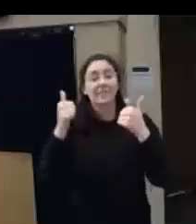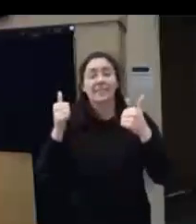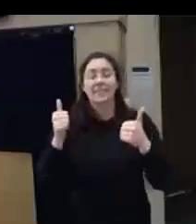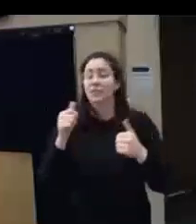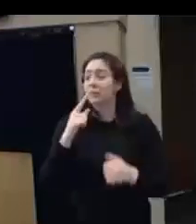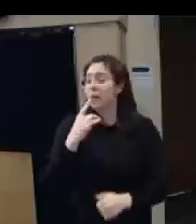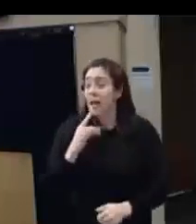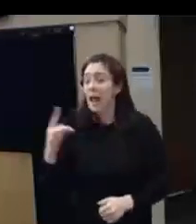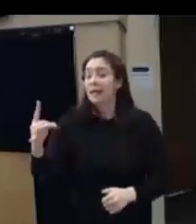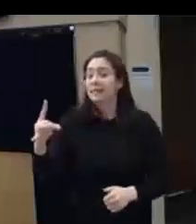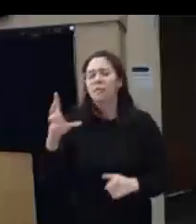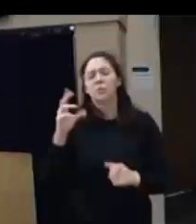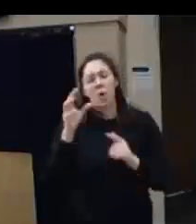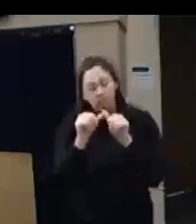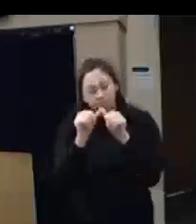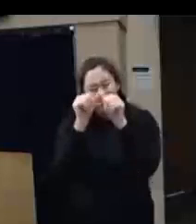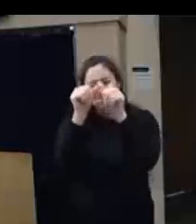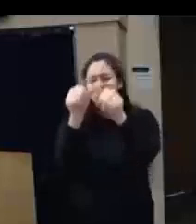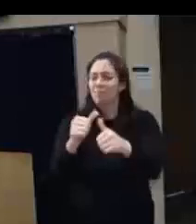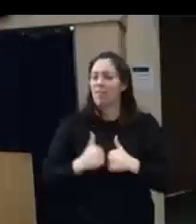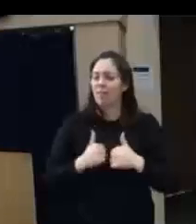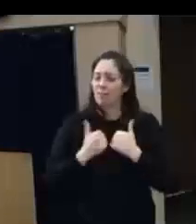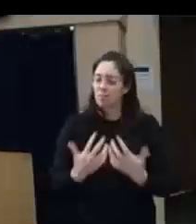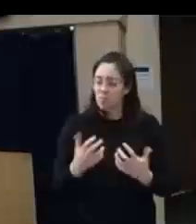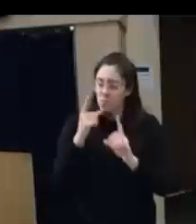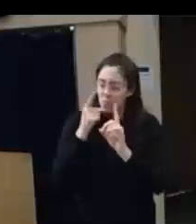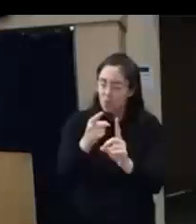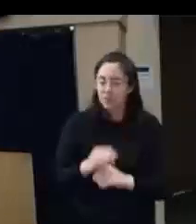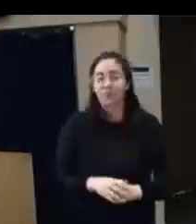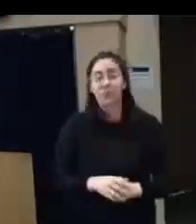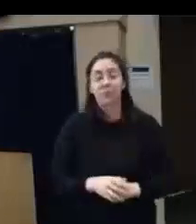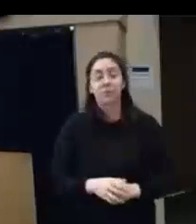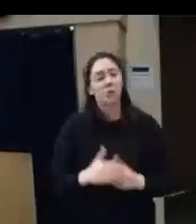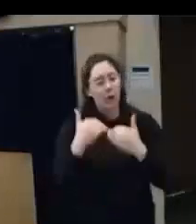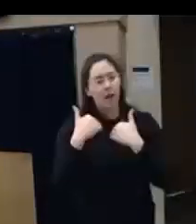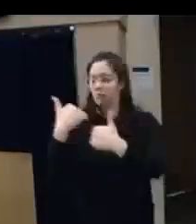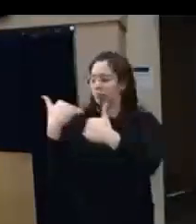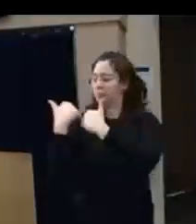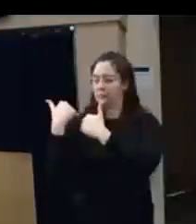them to have as rich and full lives as possible I think we have this um responsibility and it's an